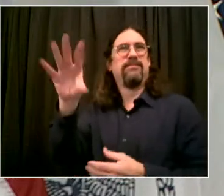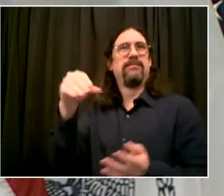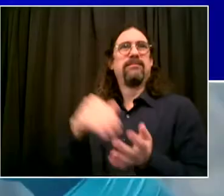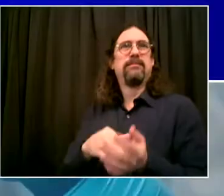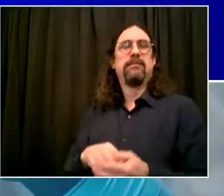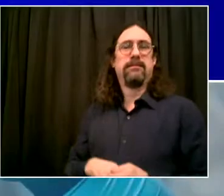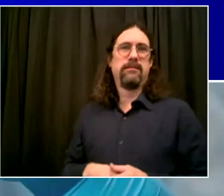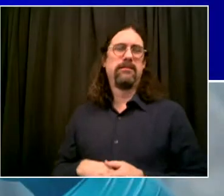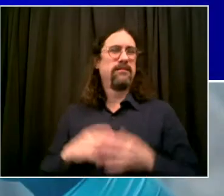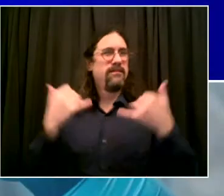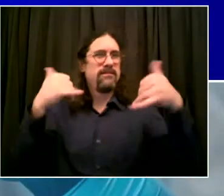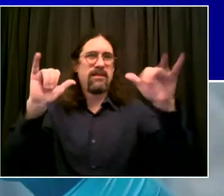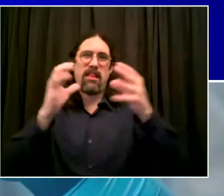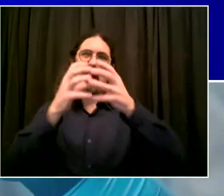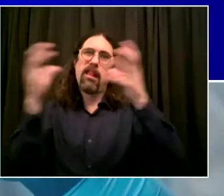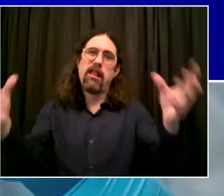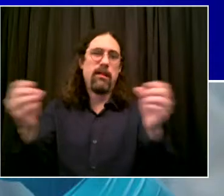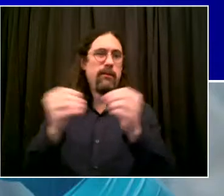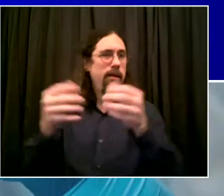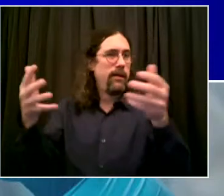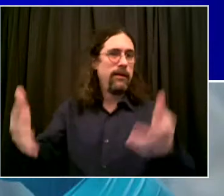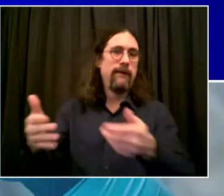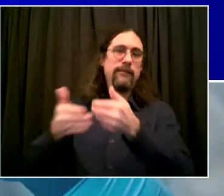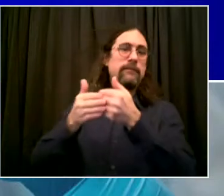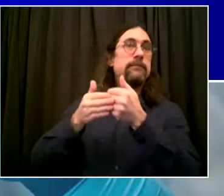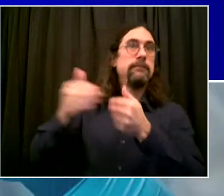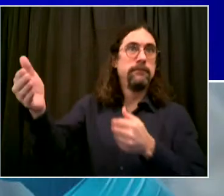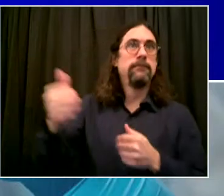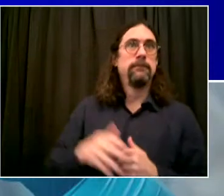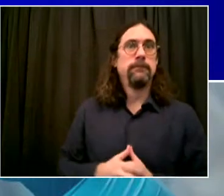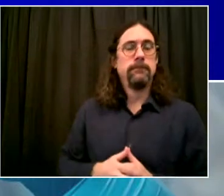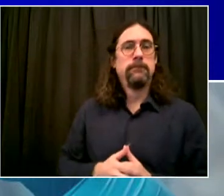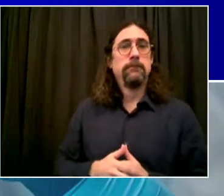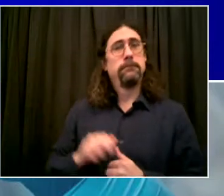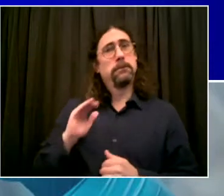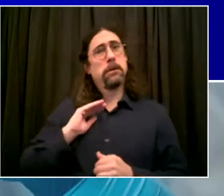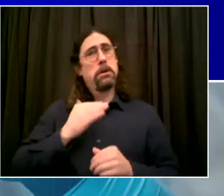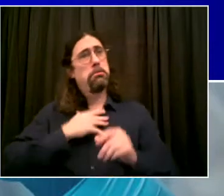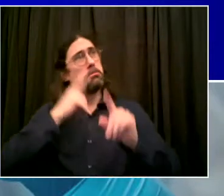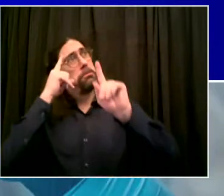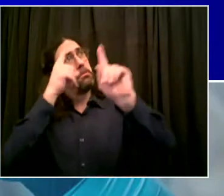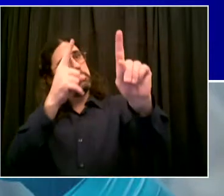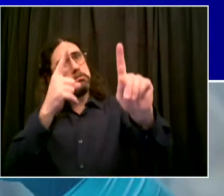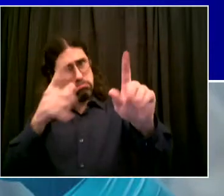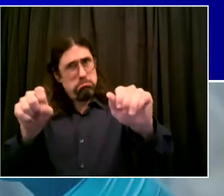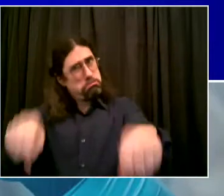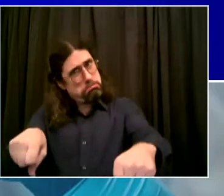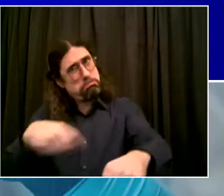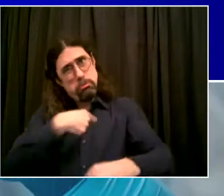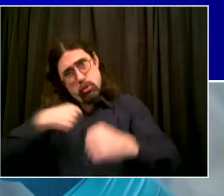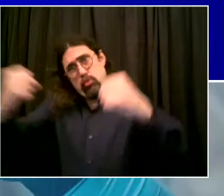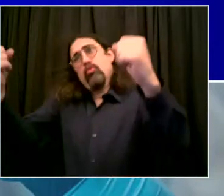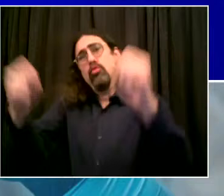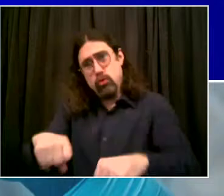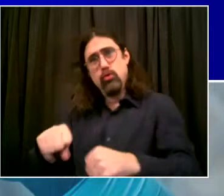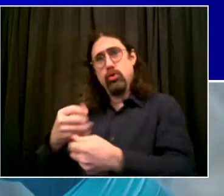HUNDREDS OF THOUSANDS OF MORE DOSES PER WEEK. IN FEBRUARY WE CAN N ARECHCHA LEVEL OF HALF 1 MILLION